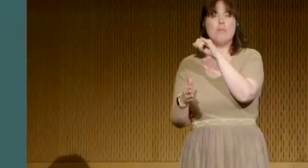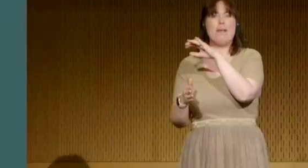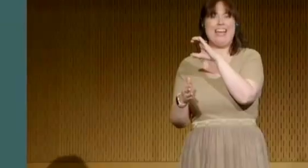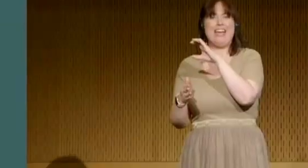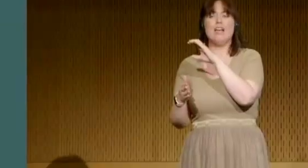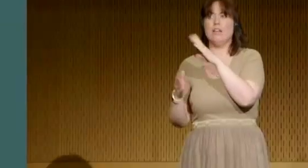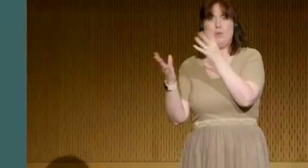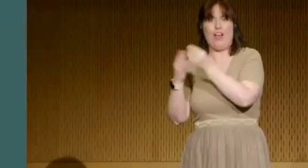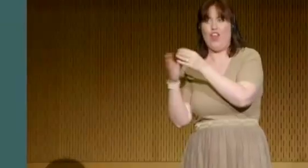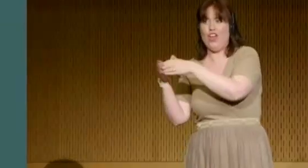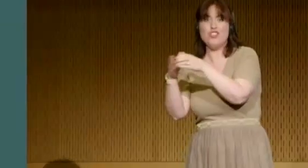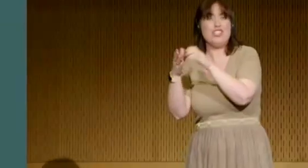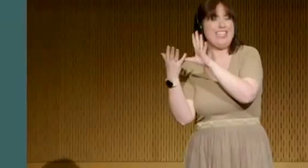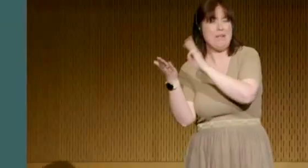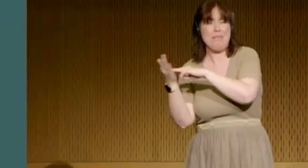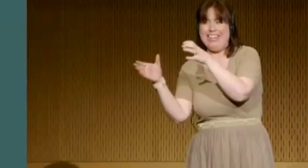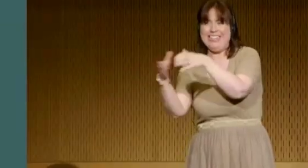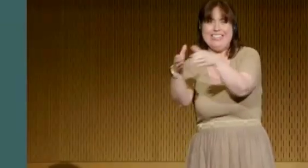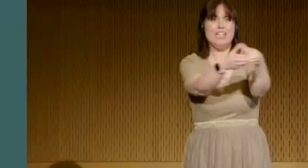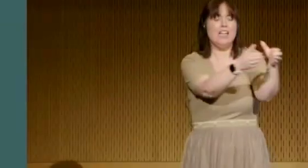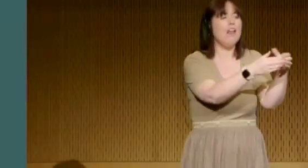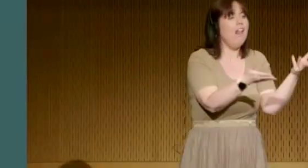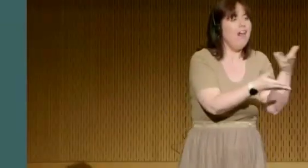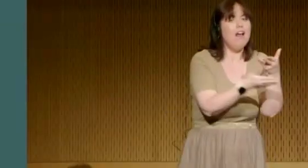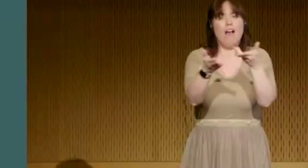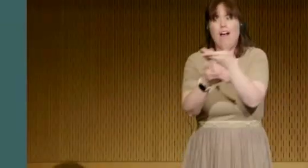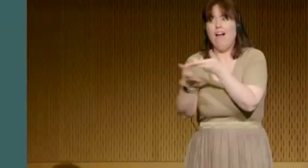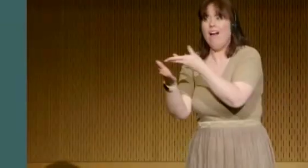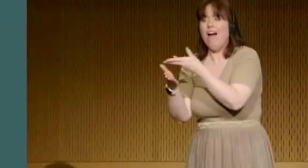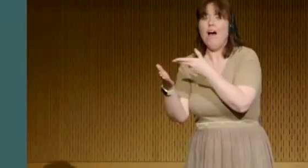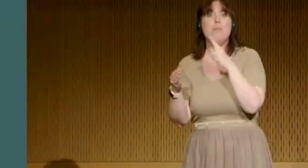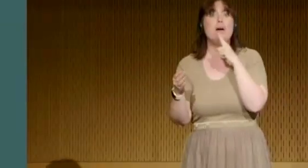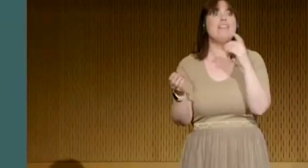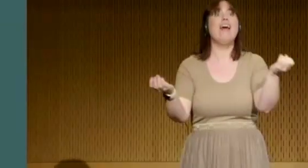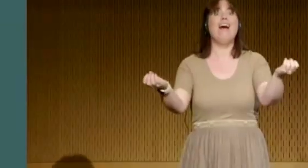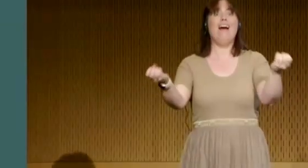the quality of the ideas they come up with are actually brilliant. So in their native language,